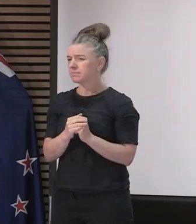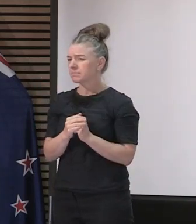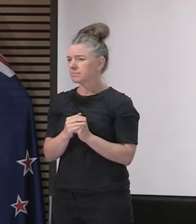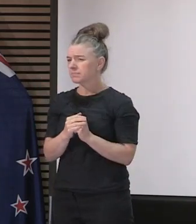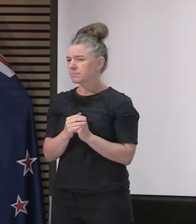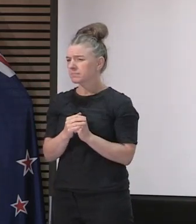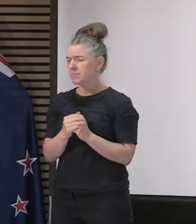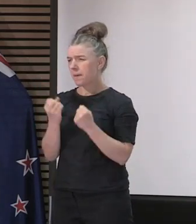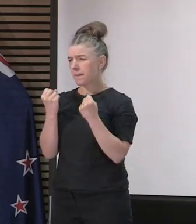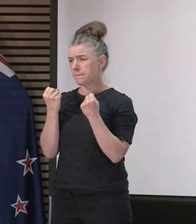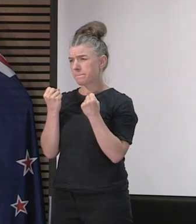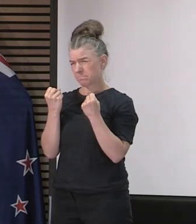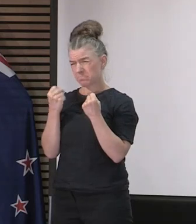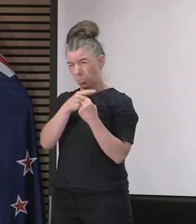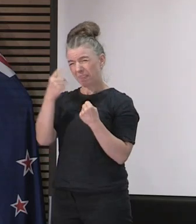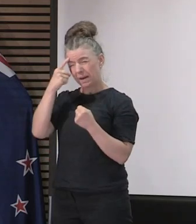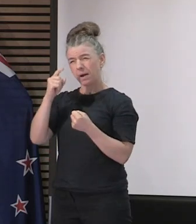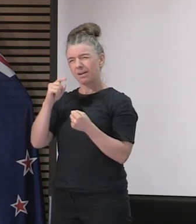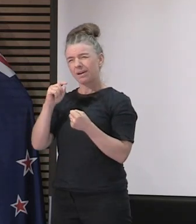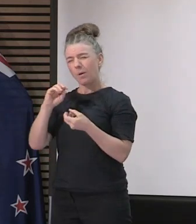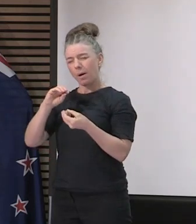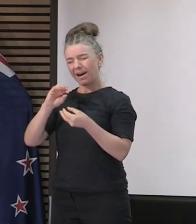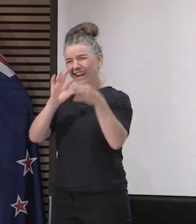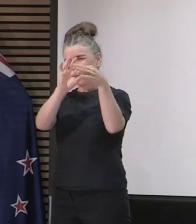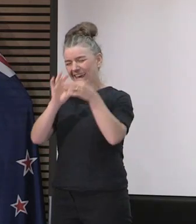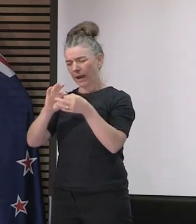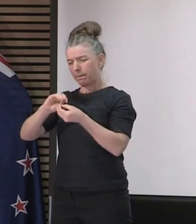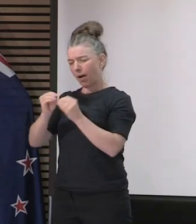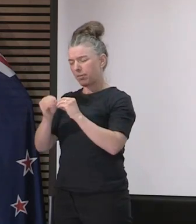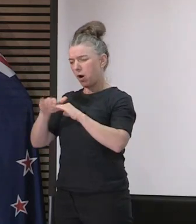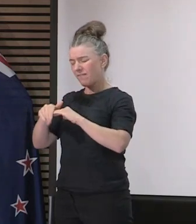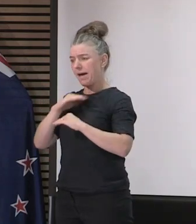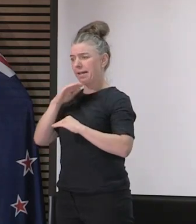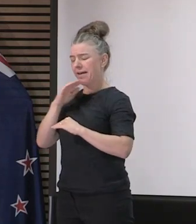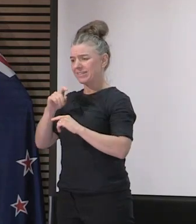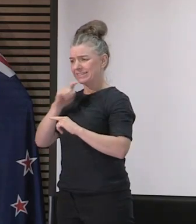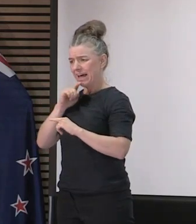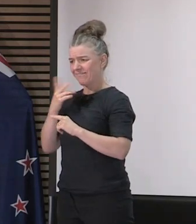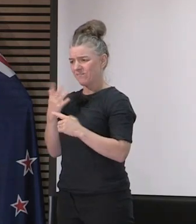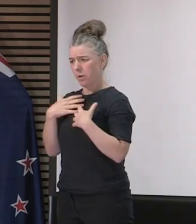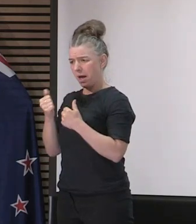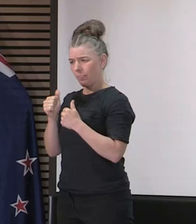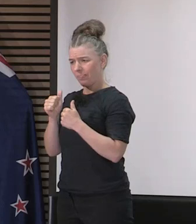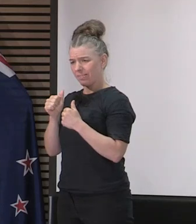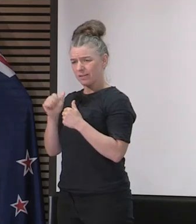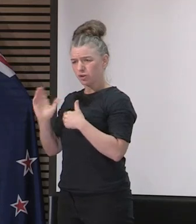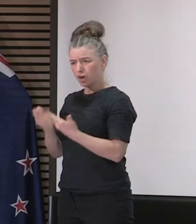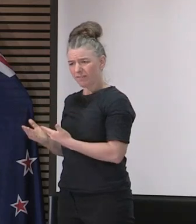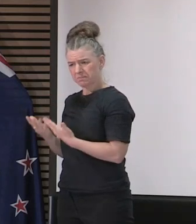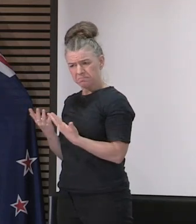current order closures and the plight of migrants, does the Minister worry about the long-term implications of